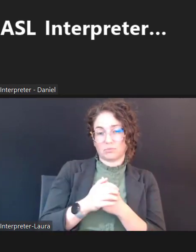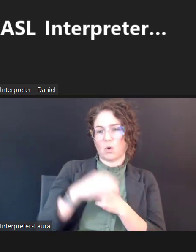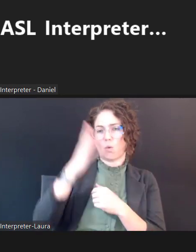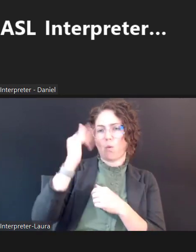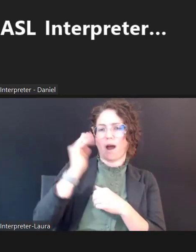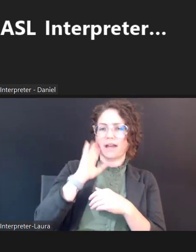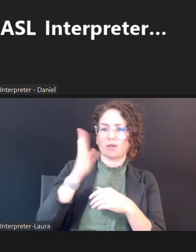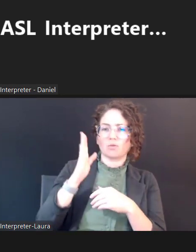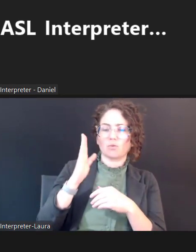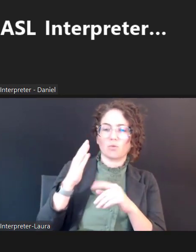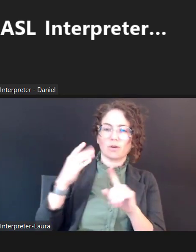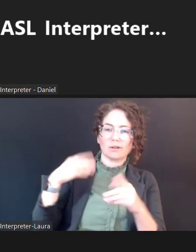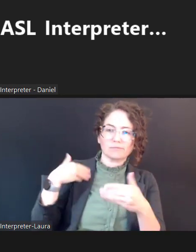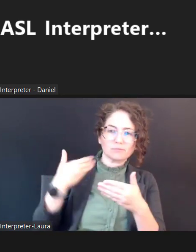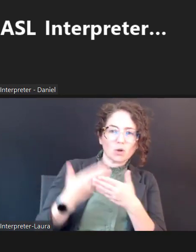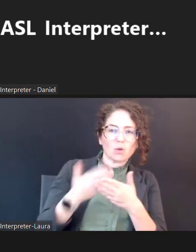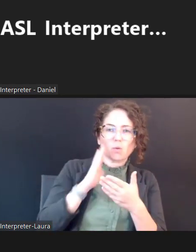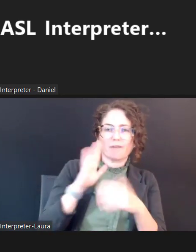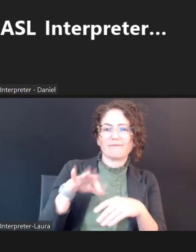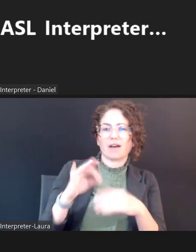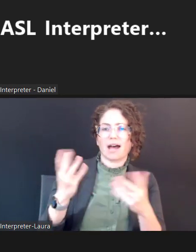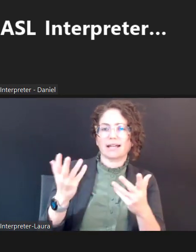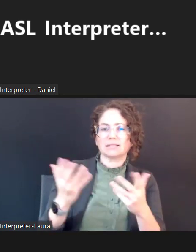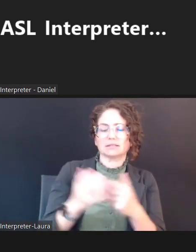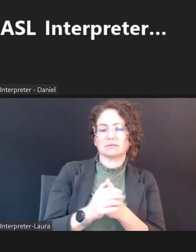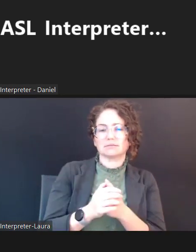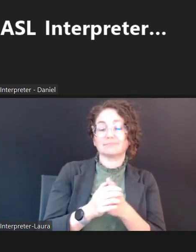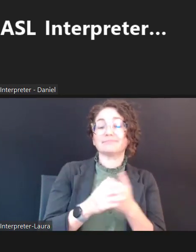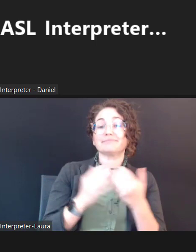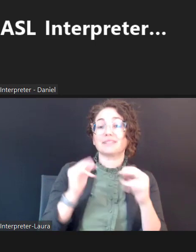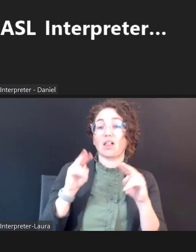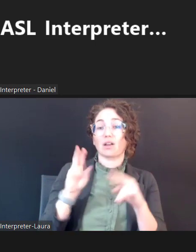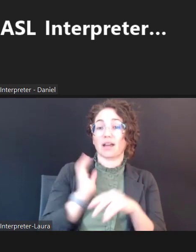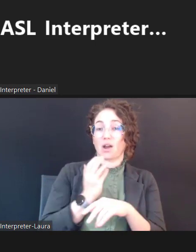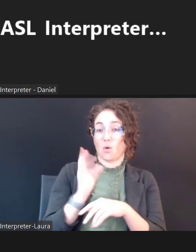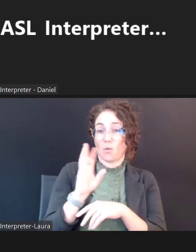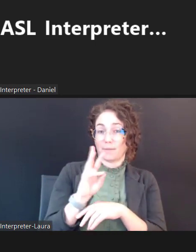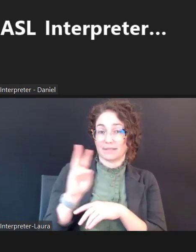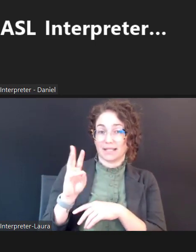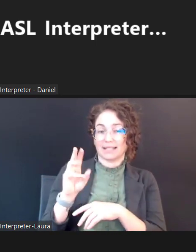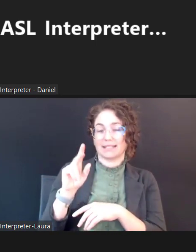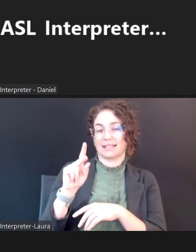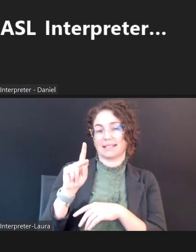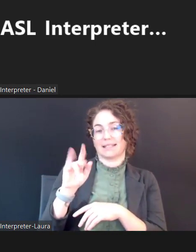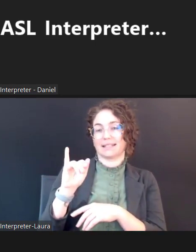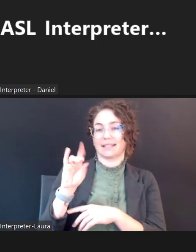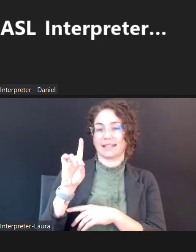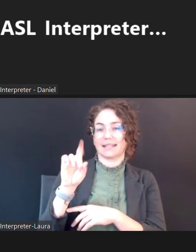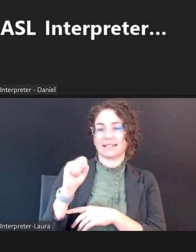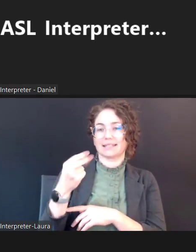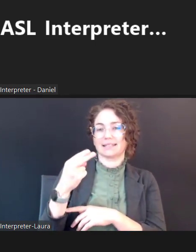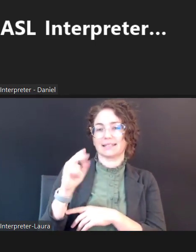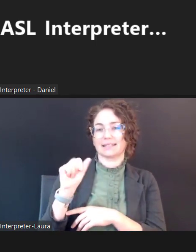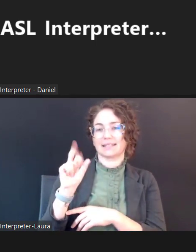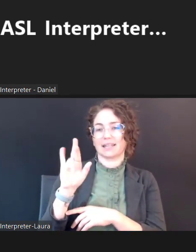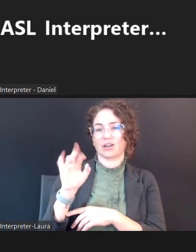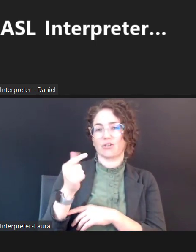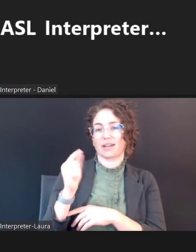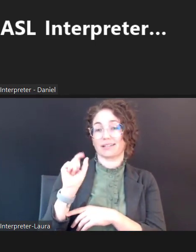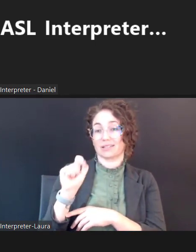Let's take a look at our website, which is kidshearing.org. We invite you to feel free to use all of these implementation tools